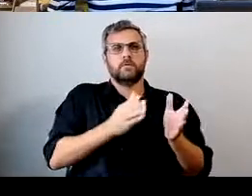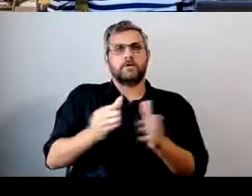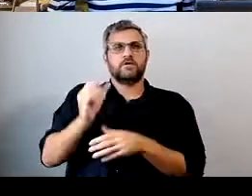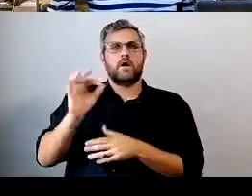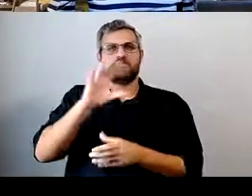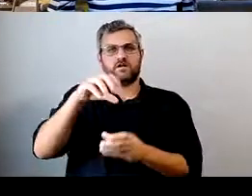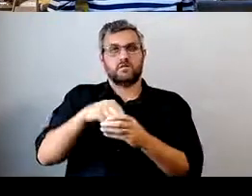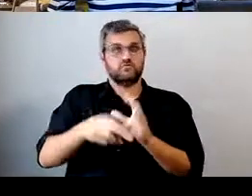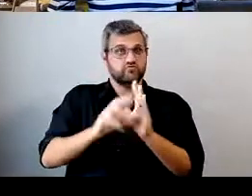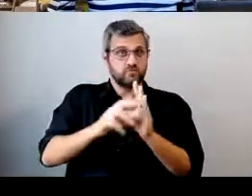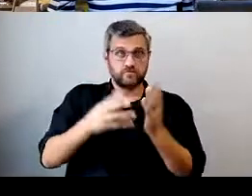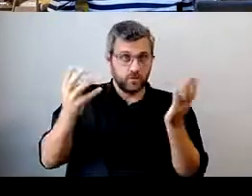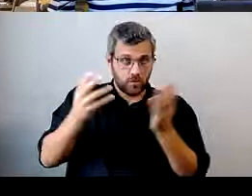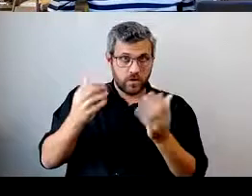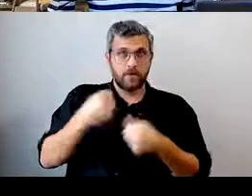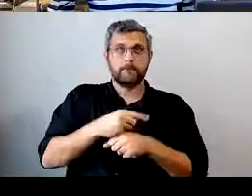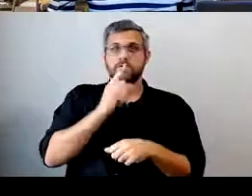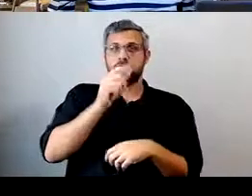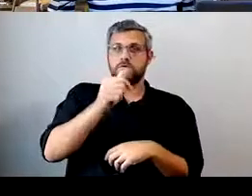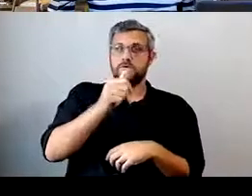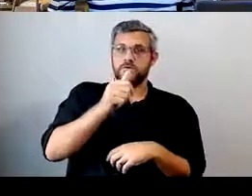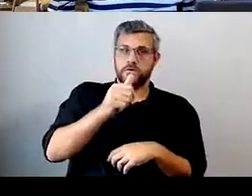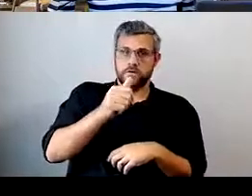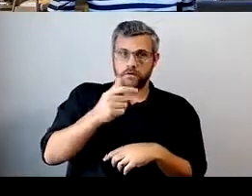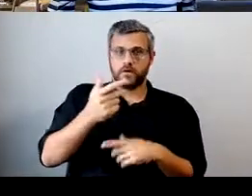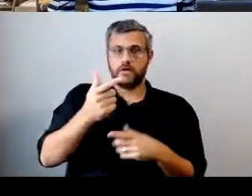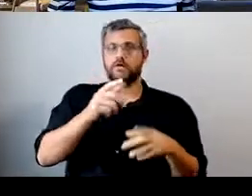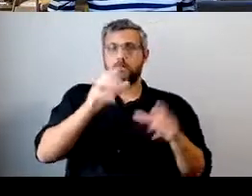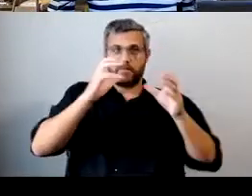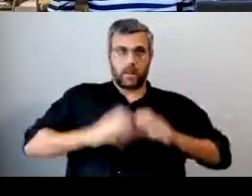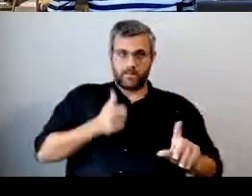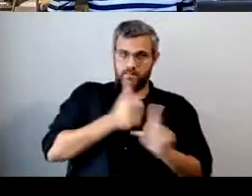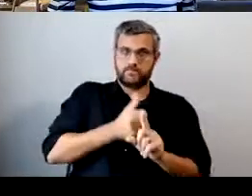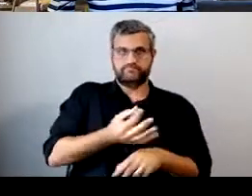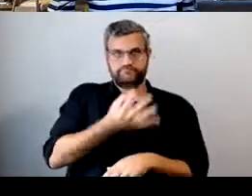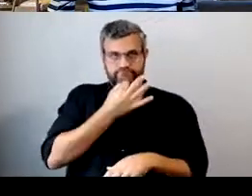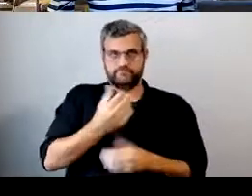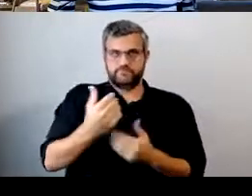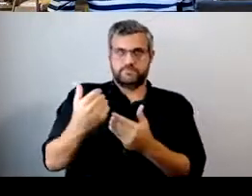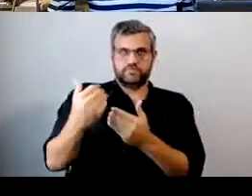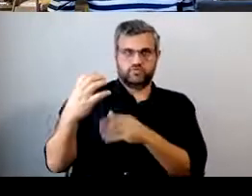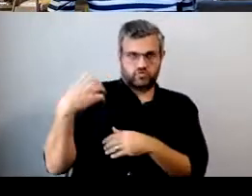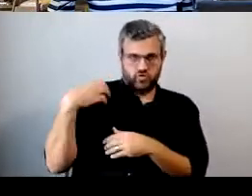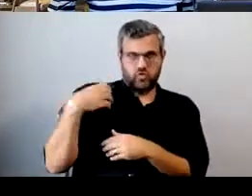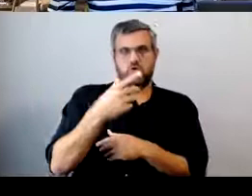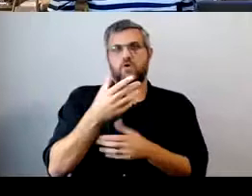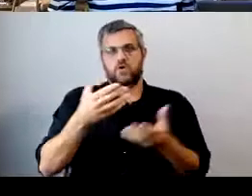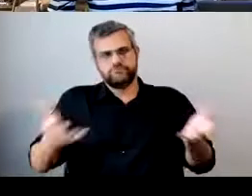we talked about ensuring client is seen as the expert and they're in charge and ensuring client-centered goals, fostering collaboration and community,